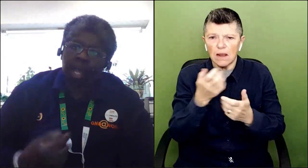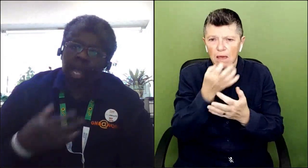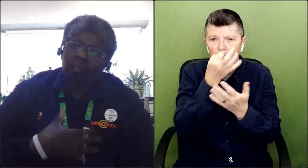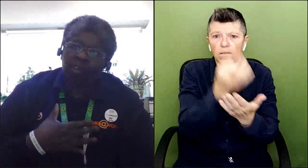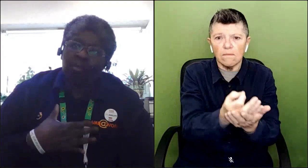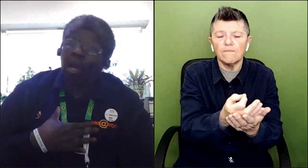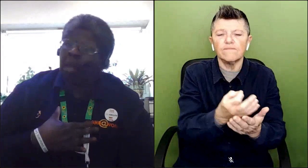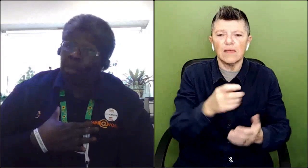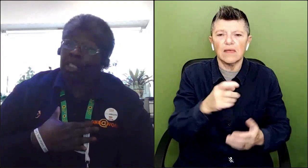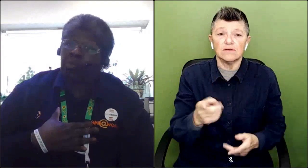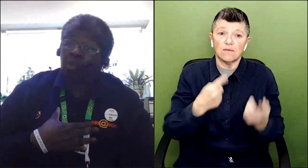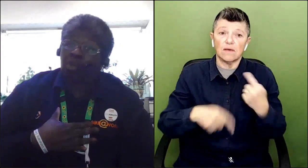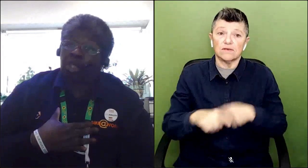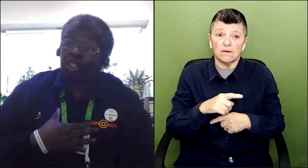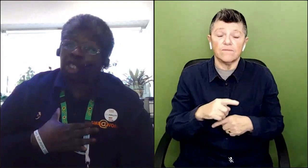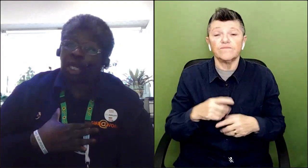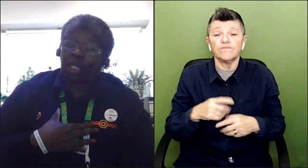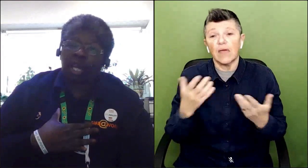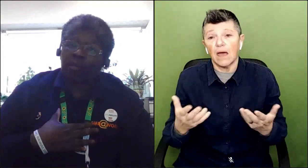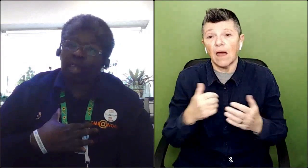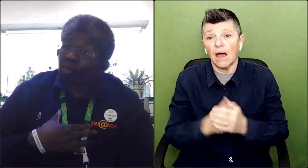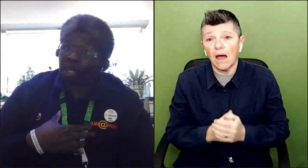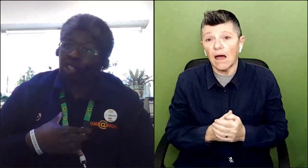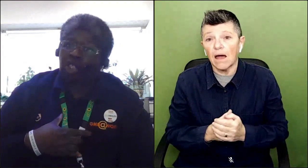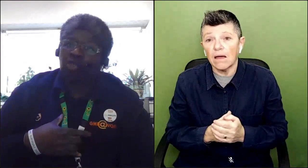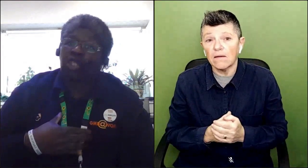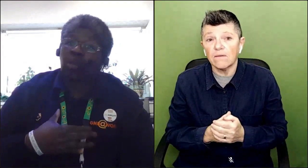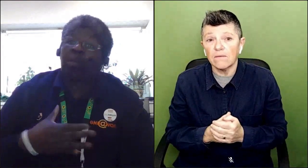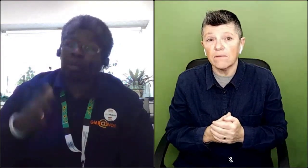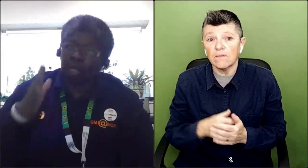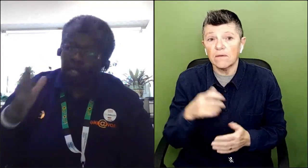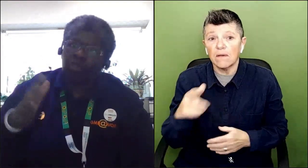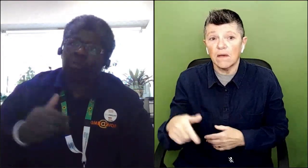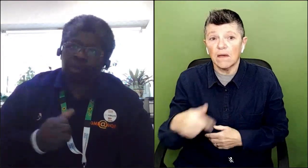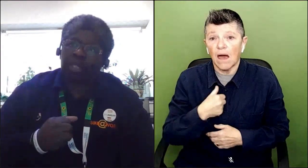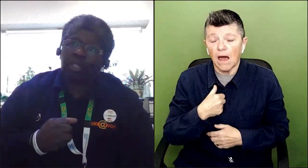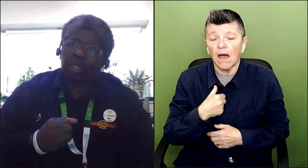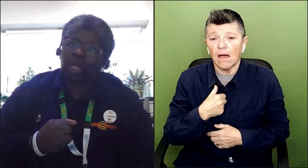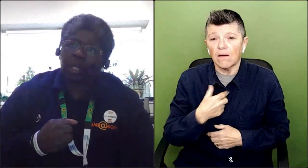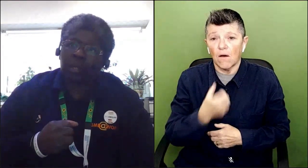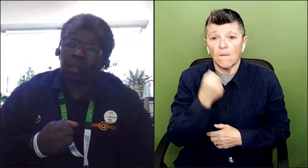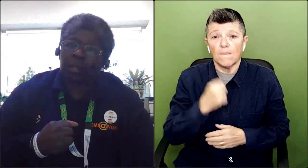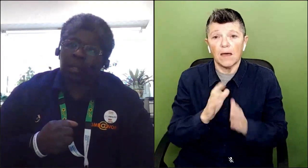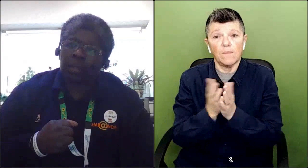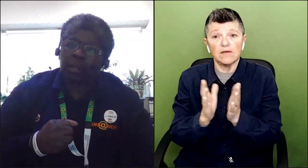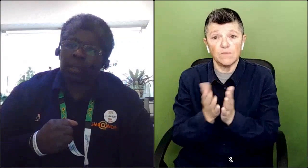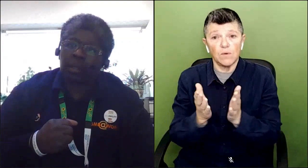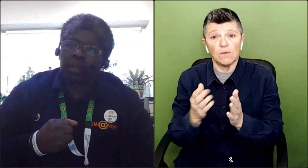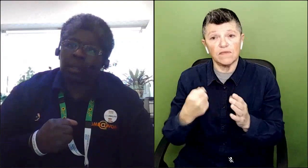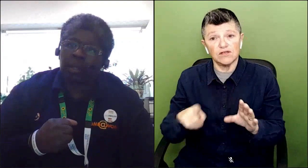I [indiscernible] my passport this year, and I've never actually used it proper, but I used it properly this year. [Dog barking].